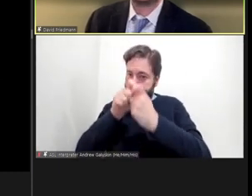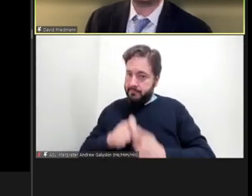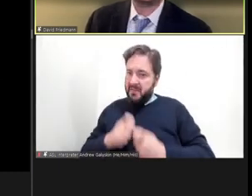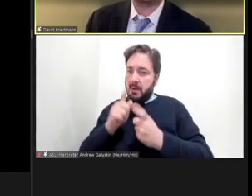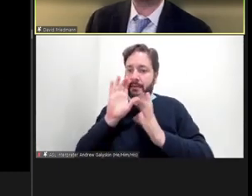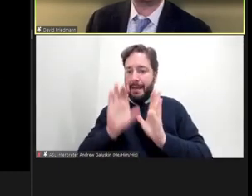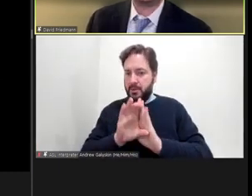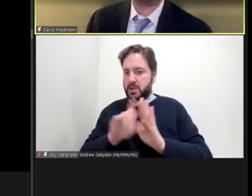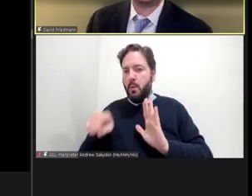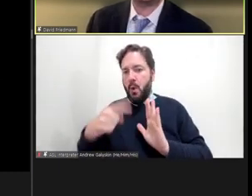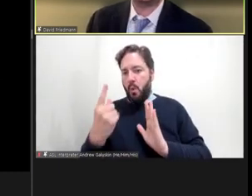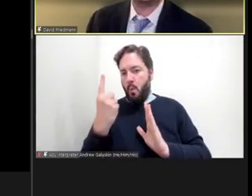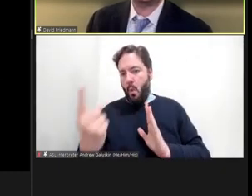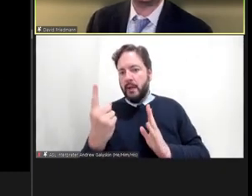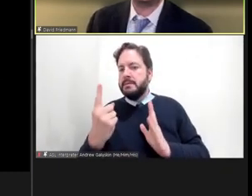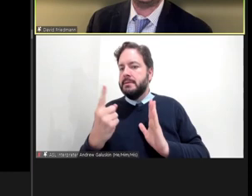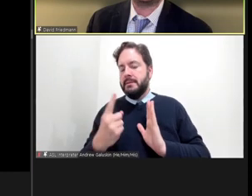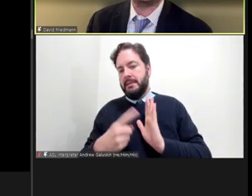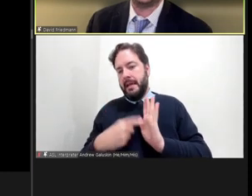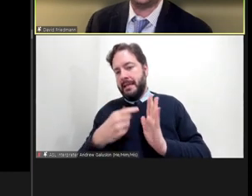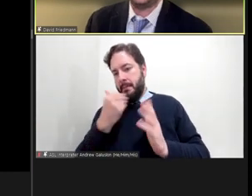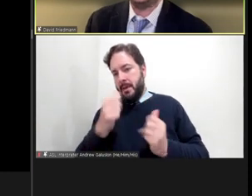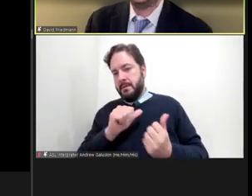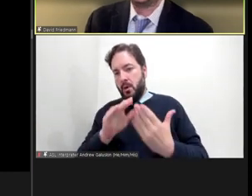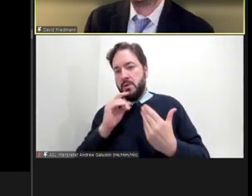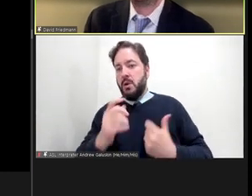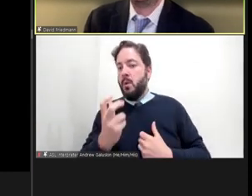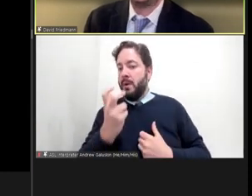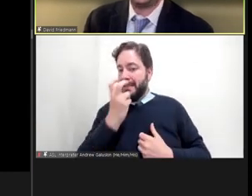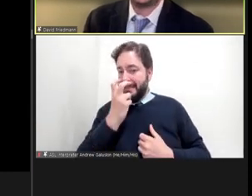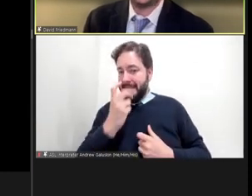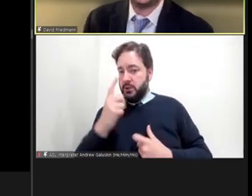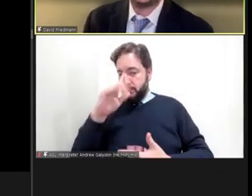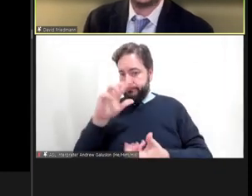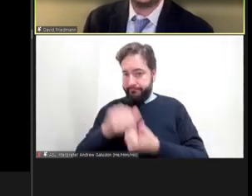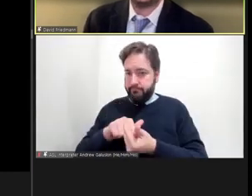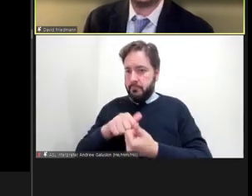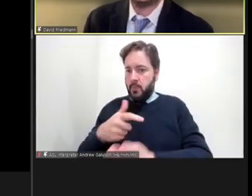So having the help from anesthesia can make sure that we get good information with a single